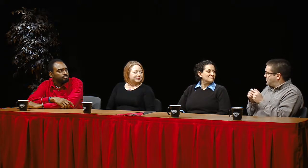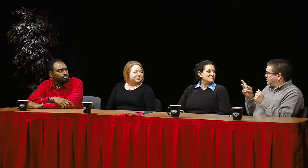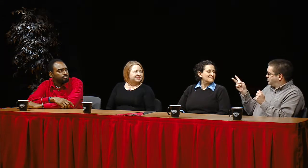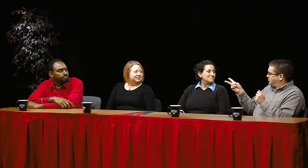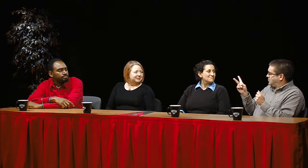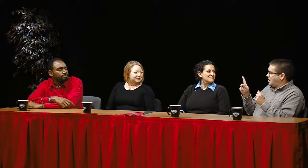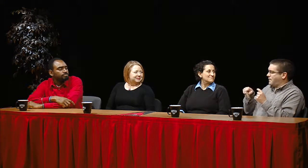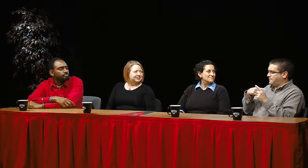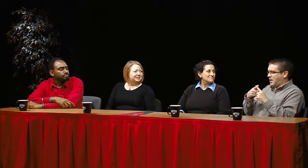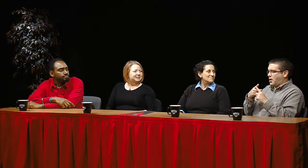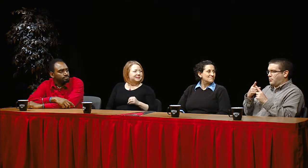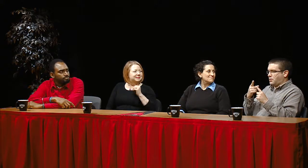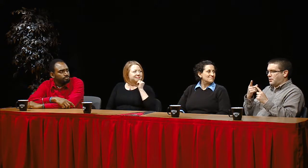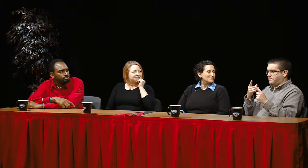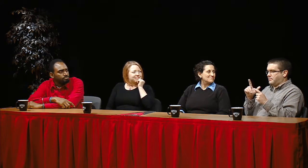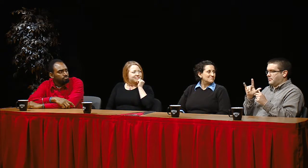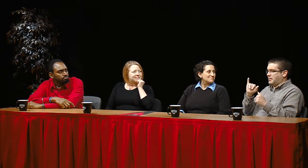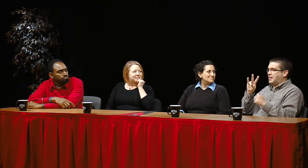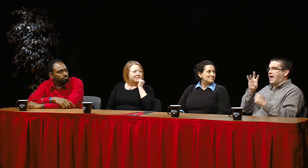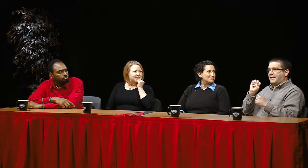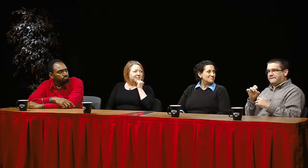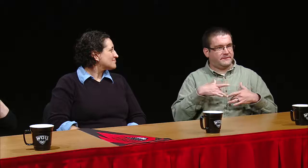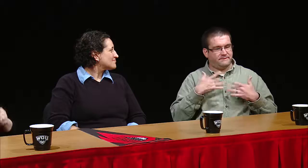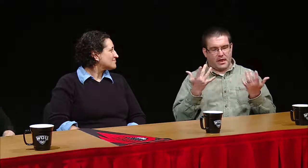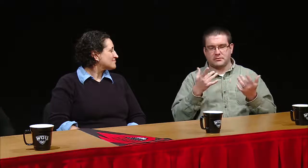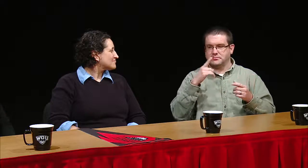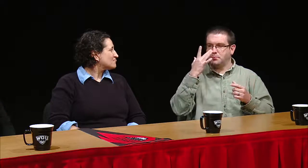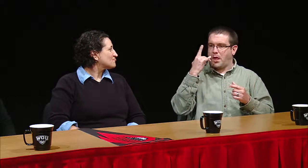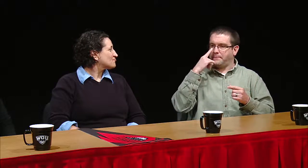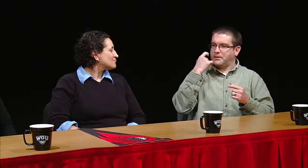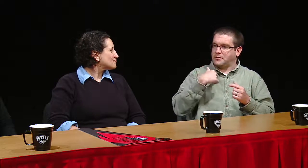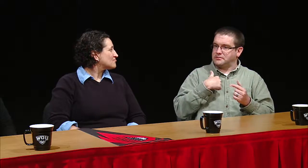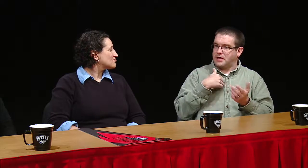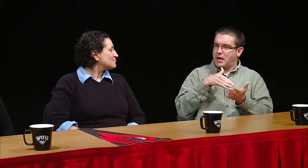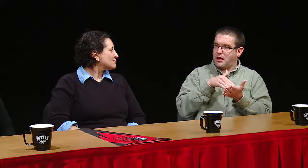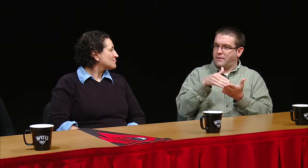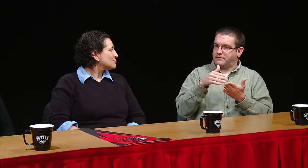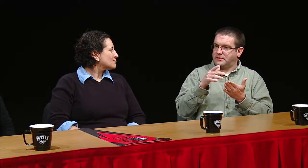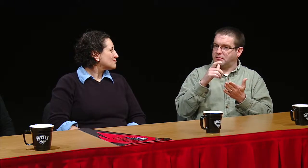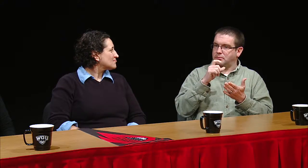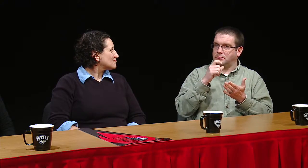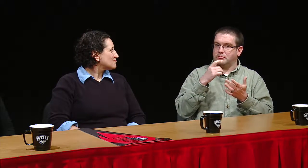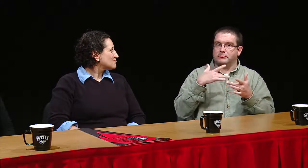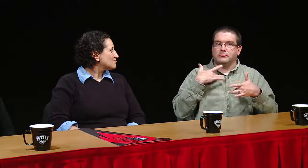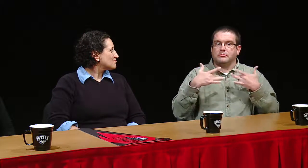There are other videos that are like that, that you never forget; they're just part of you now.